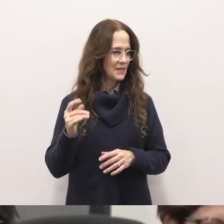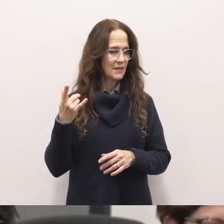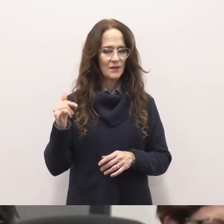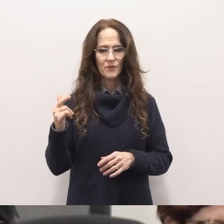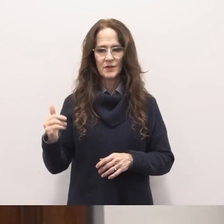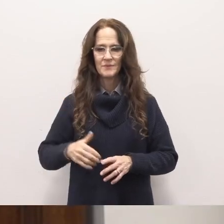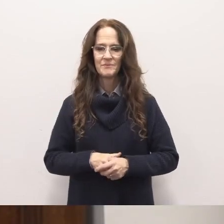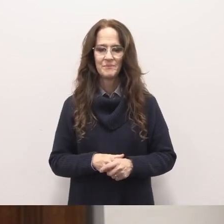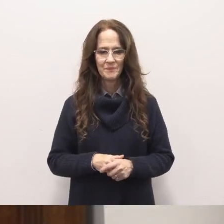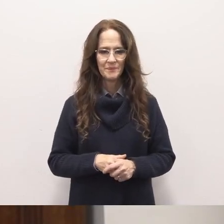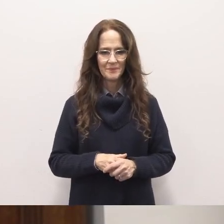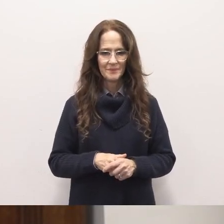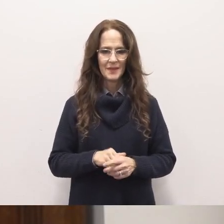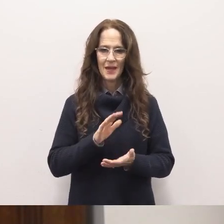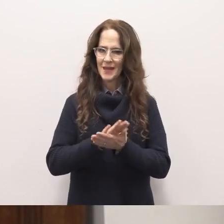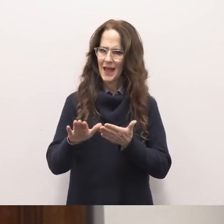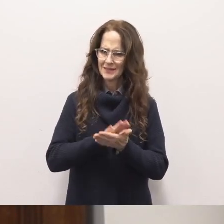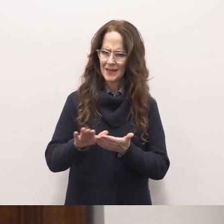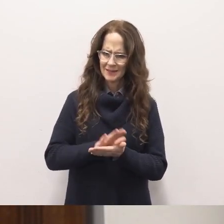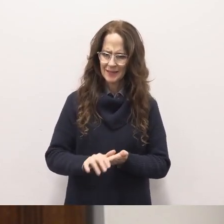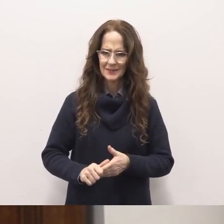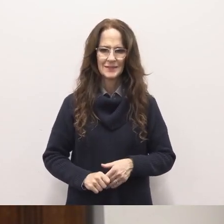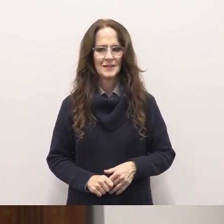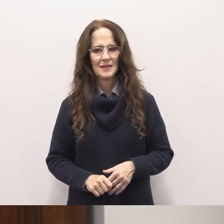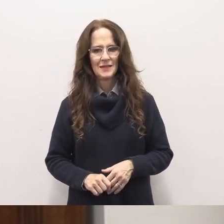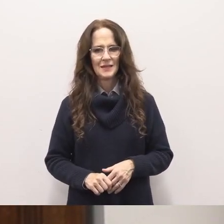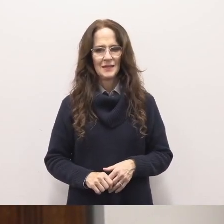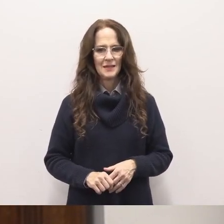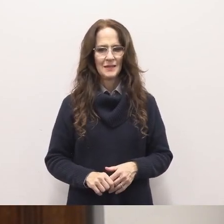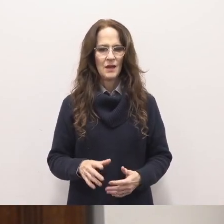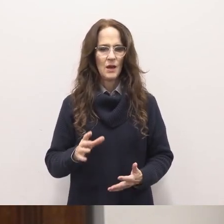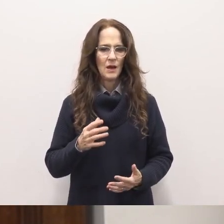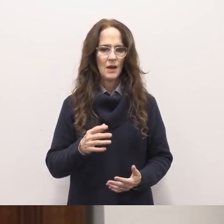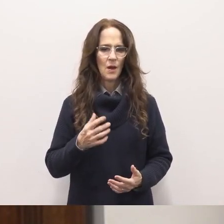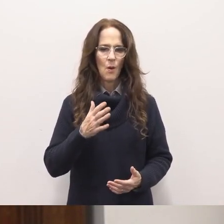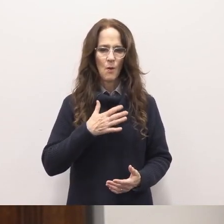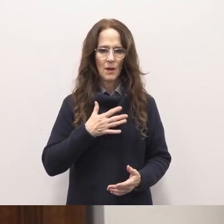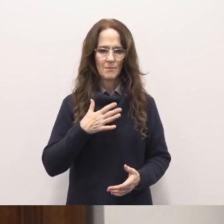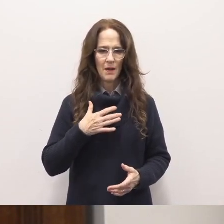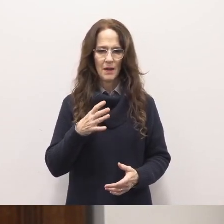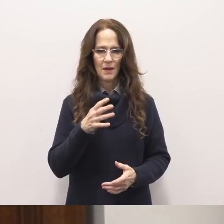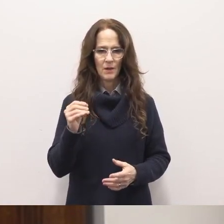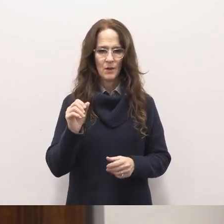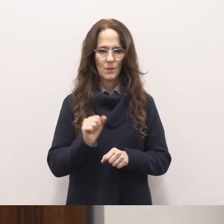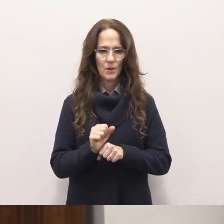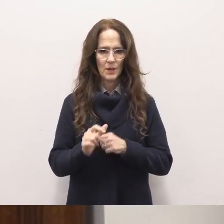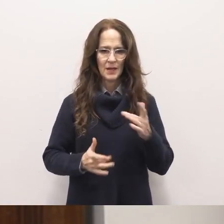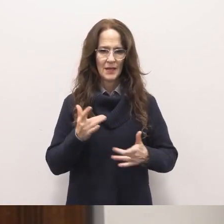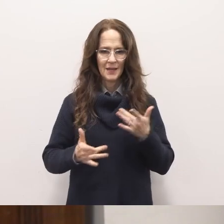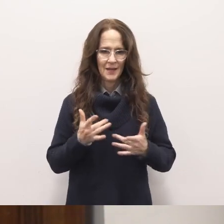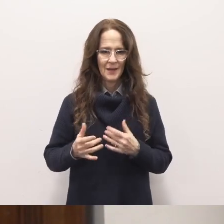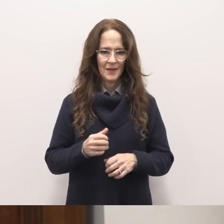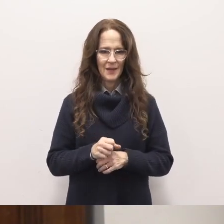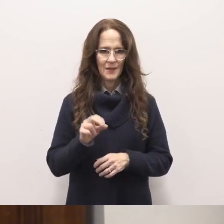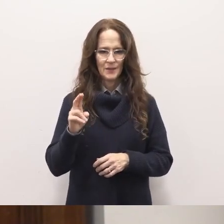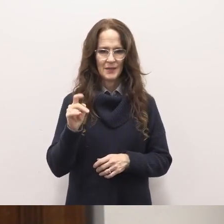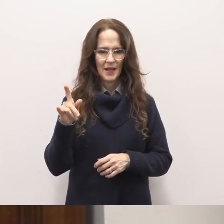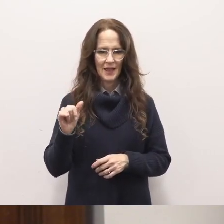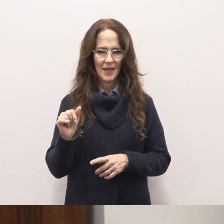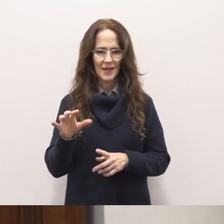Very nice. Very nice. I know at least one of my colleagues is very excited about your UCLA choice.